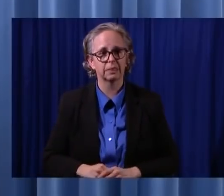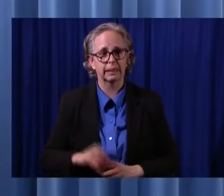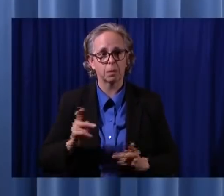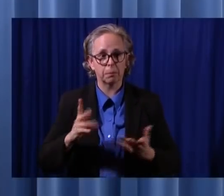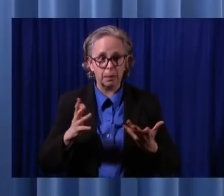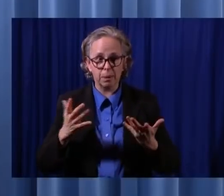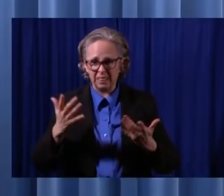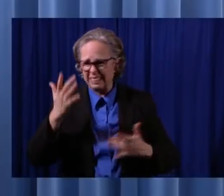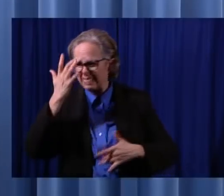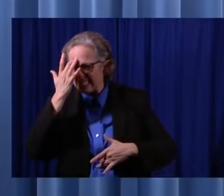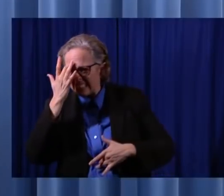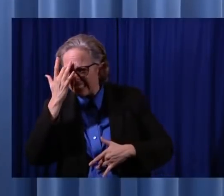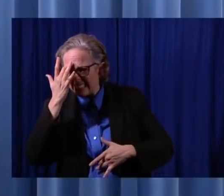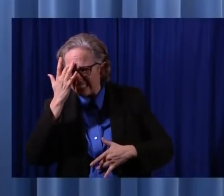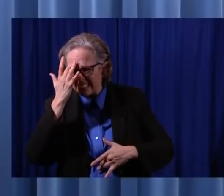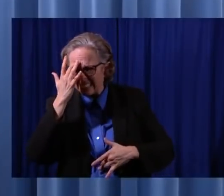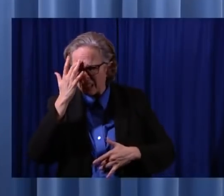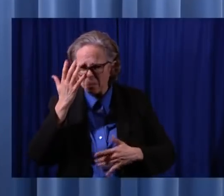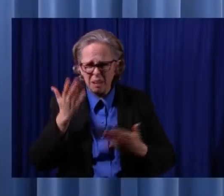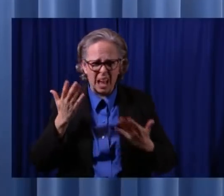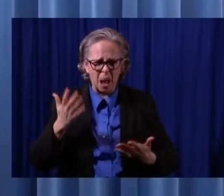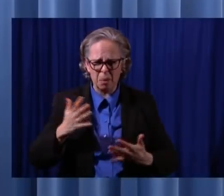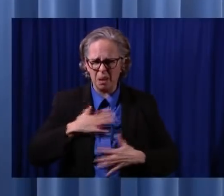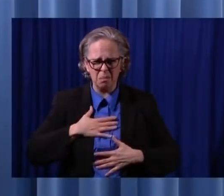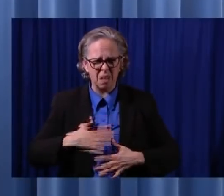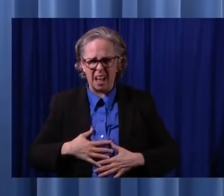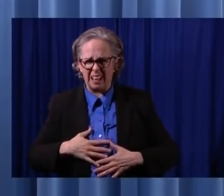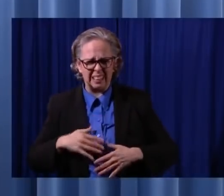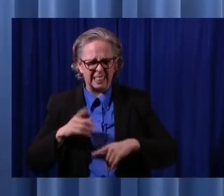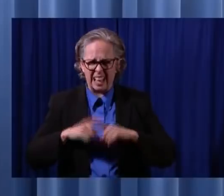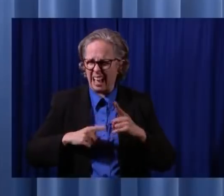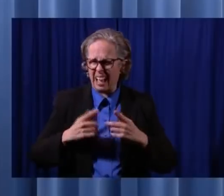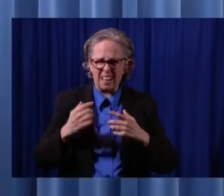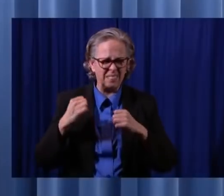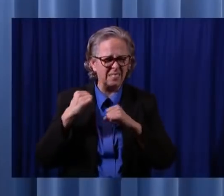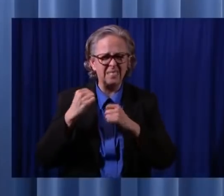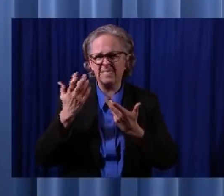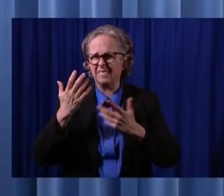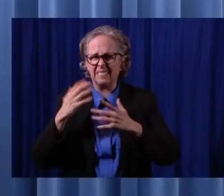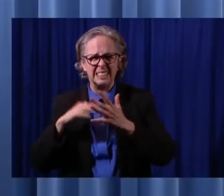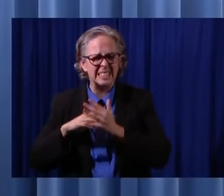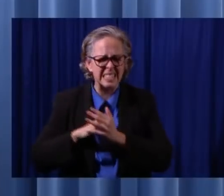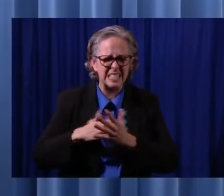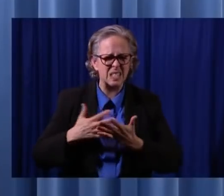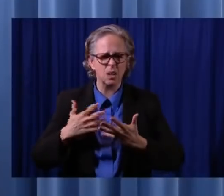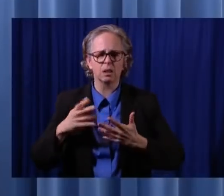DISTANCING SITTING APART FROM OTHER FAMILIES, ENCOURAGING FAMILIES TO WEAR FACE COVERINGS WHEN THEY COME TO CHURCH, ELIMINATING THE TOUCHING OF